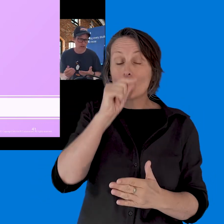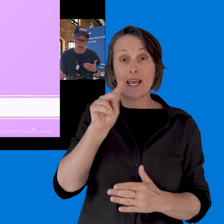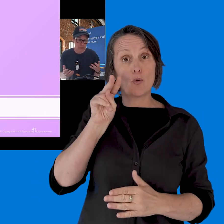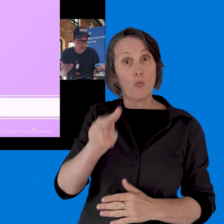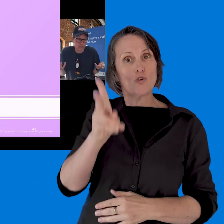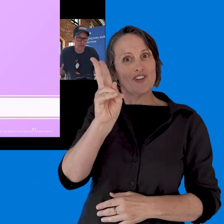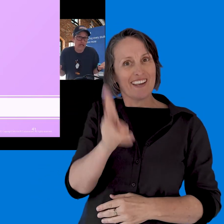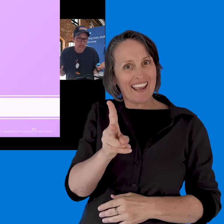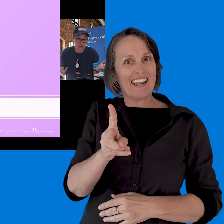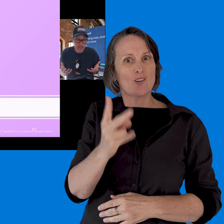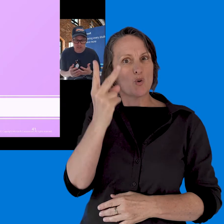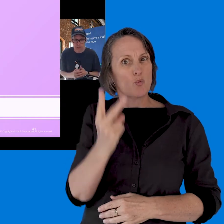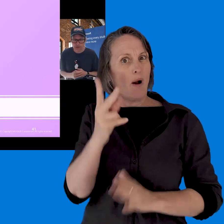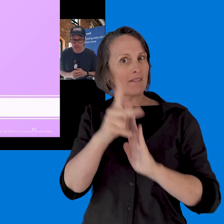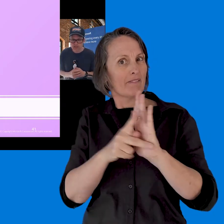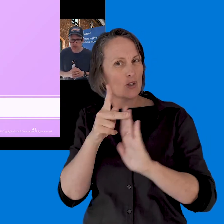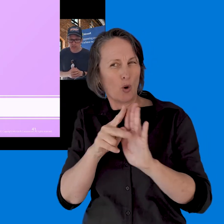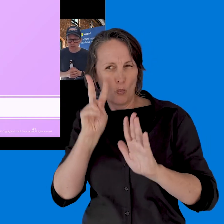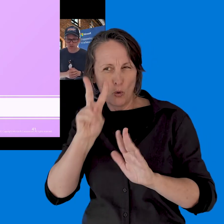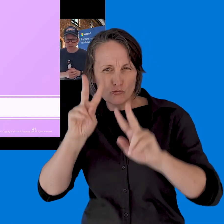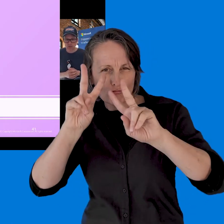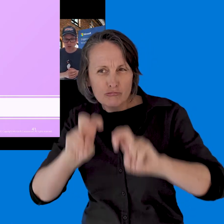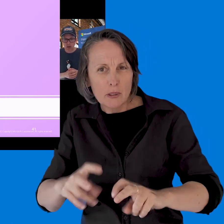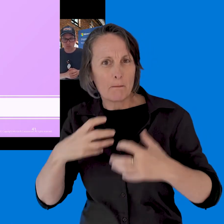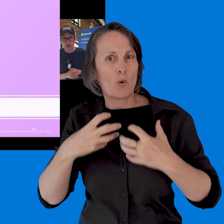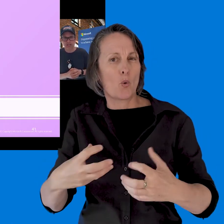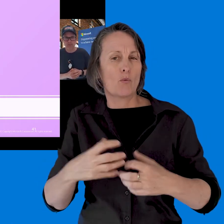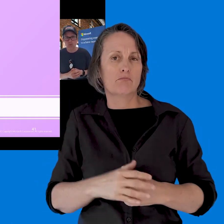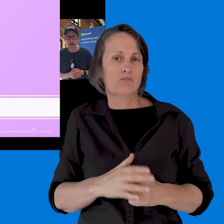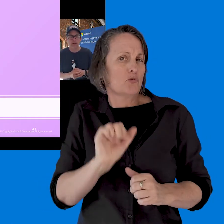and relive the experience in sort of know a more in-depth way.